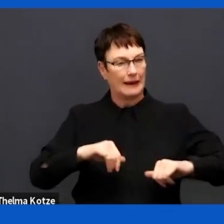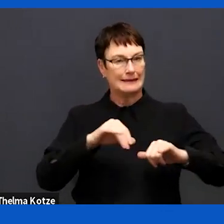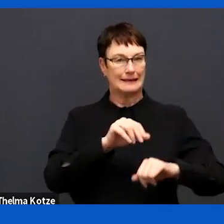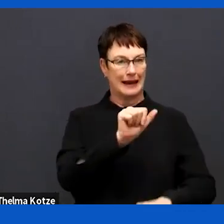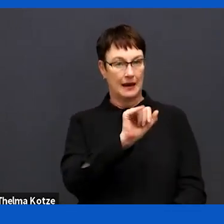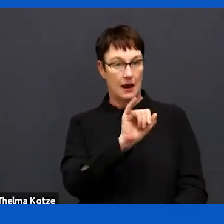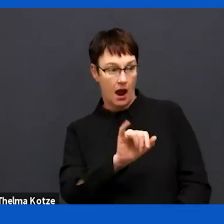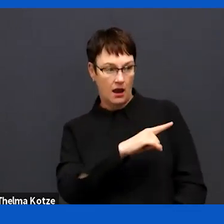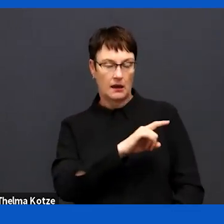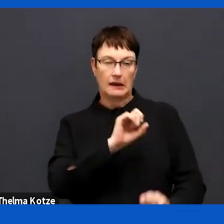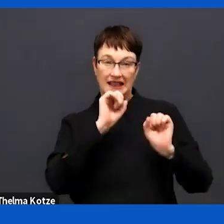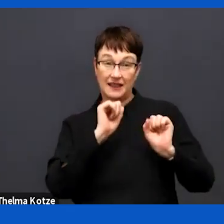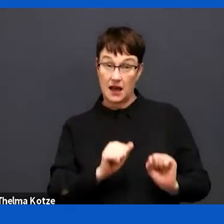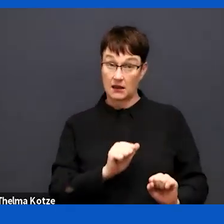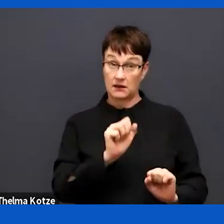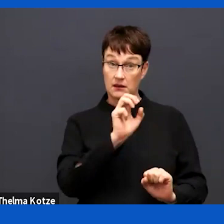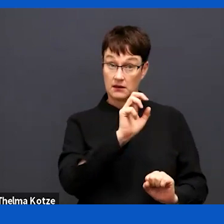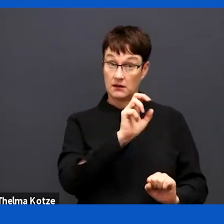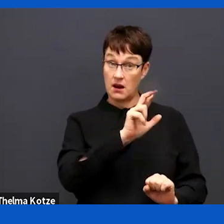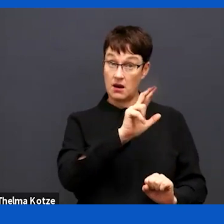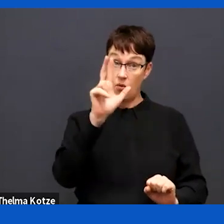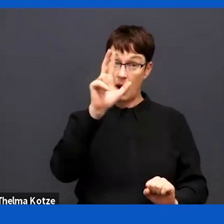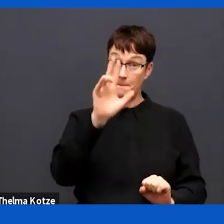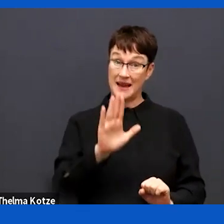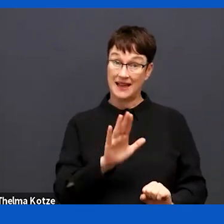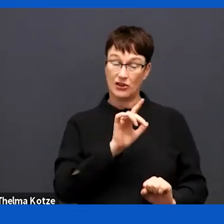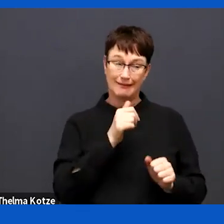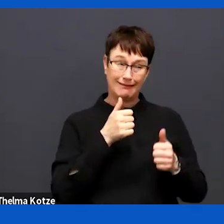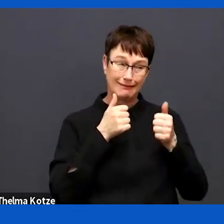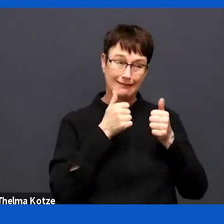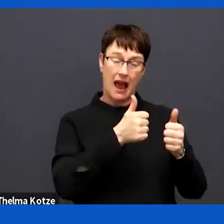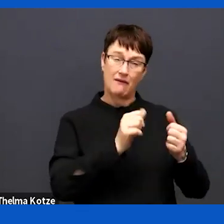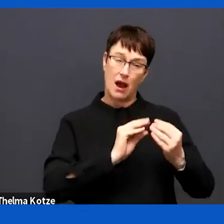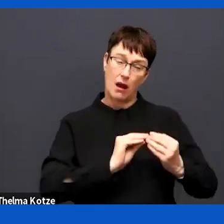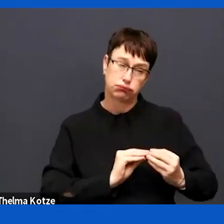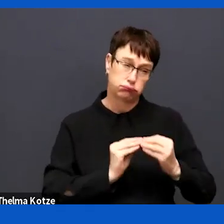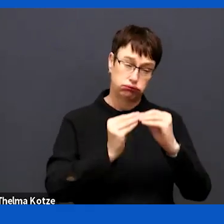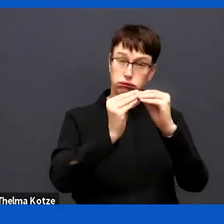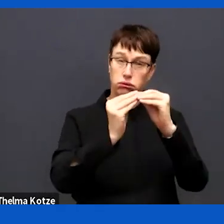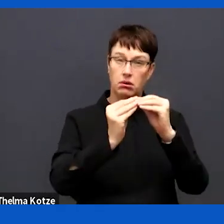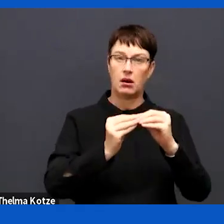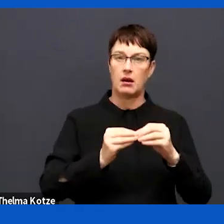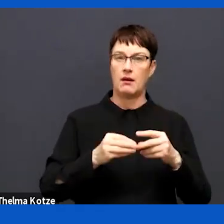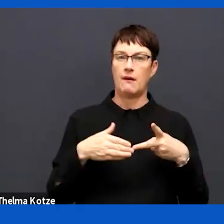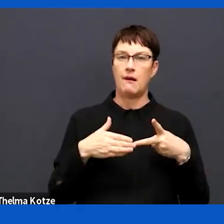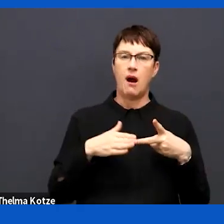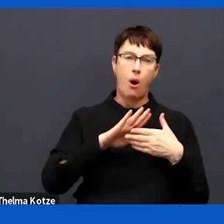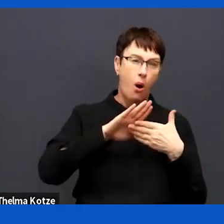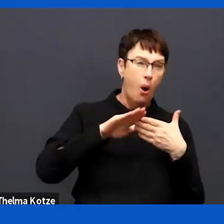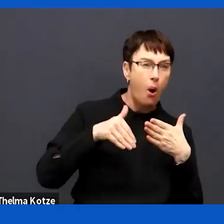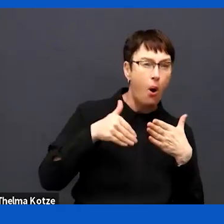take over the role of the developers, designers, and everybody else, the idea that something as